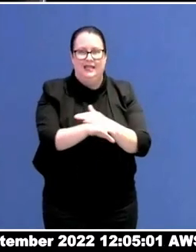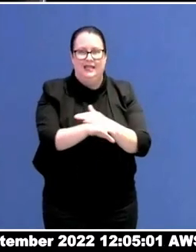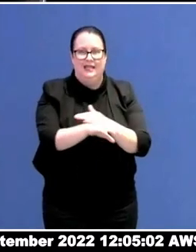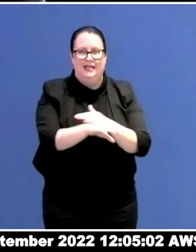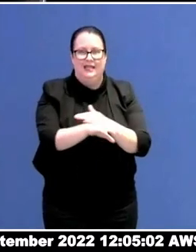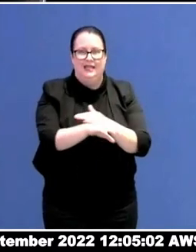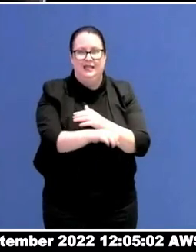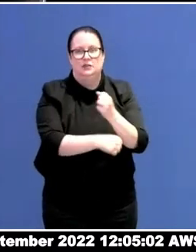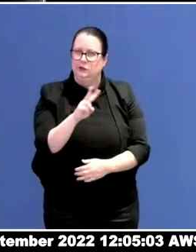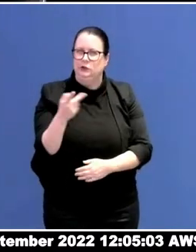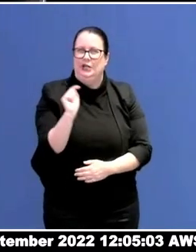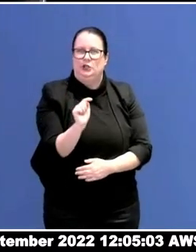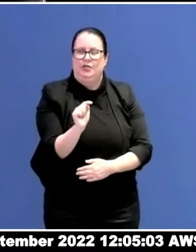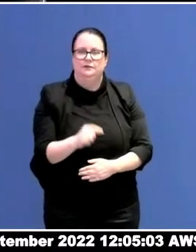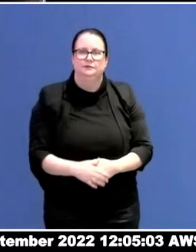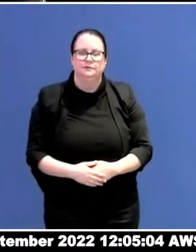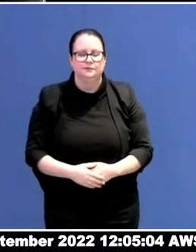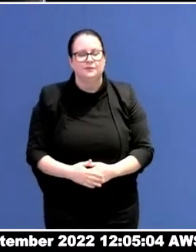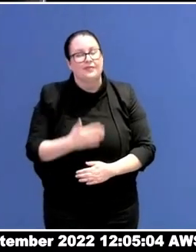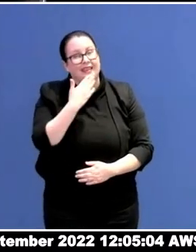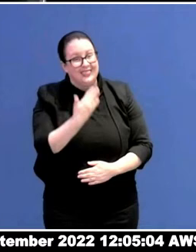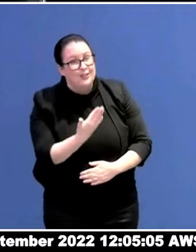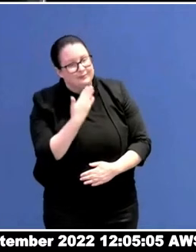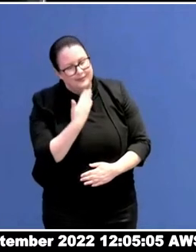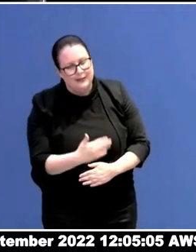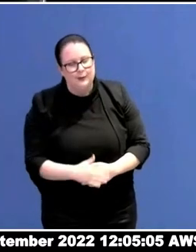Thank you very much, and thank you again. You're welcome.